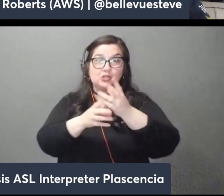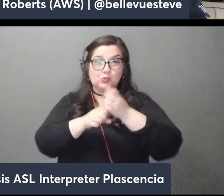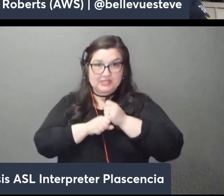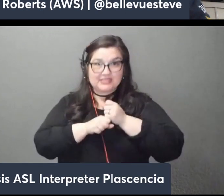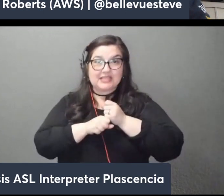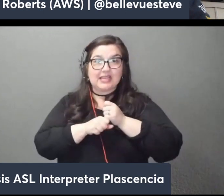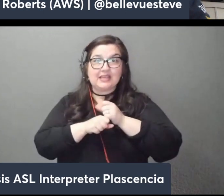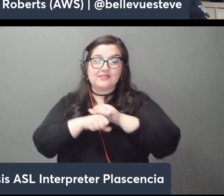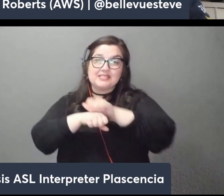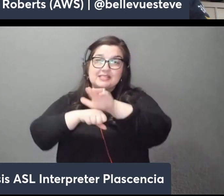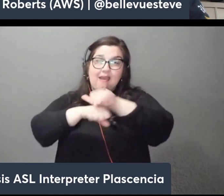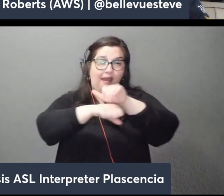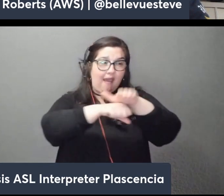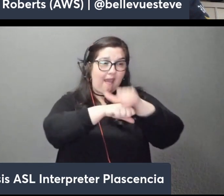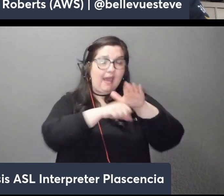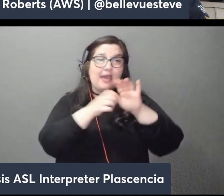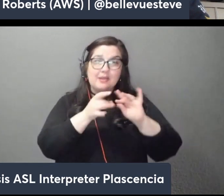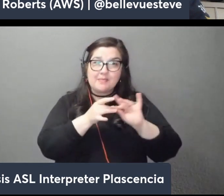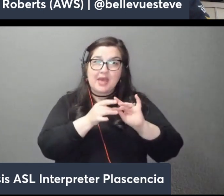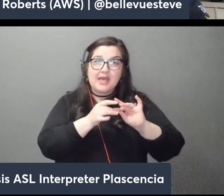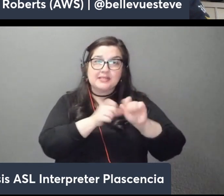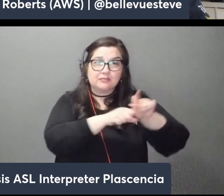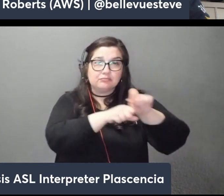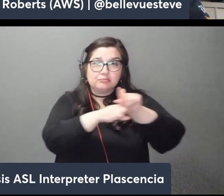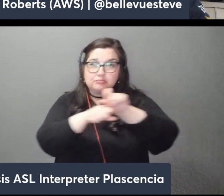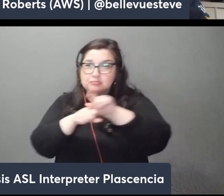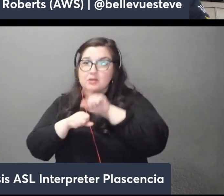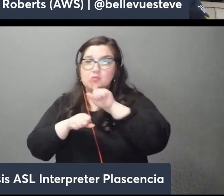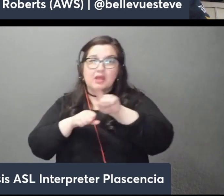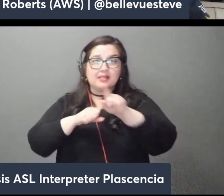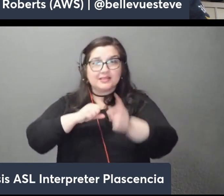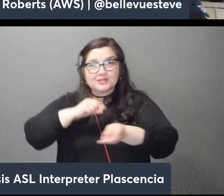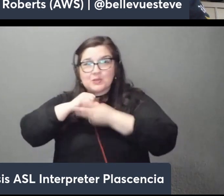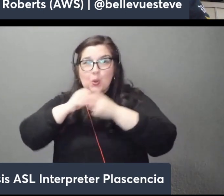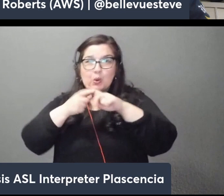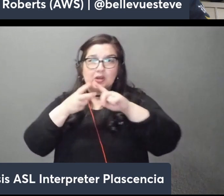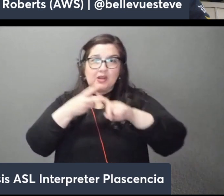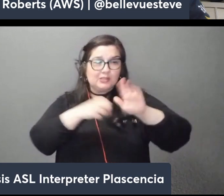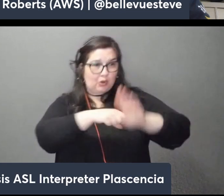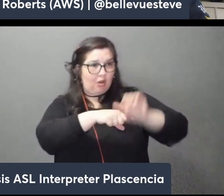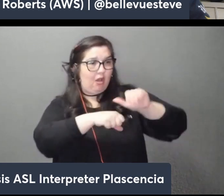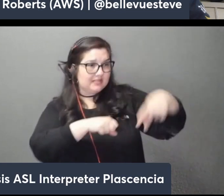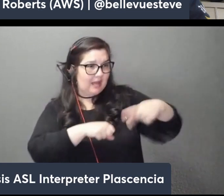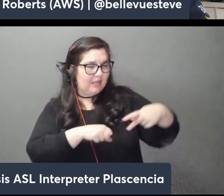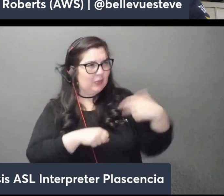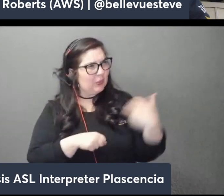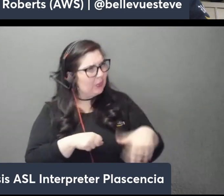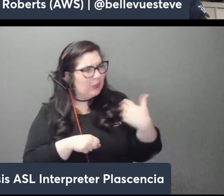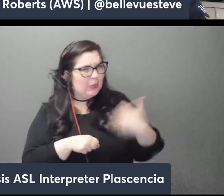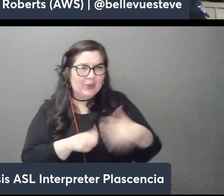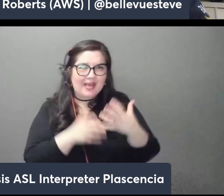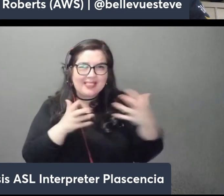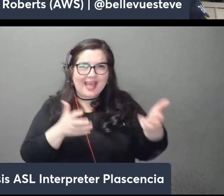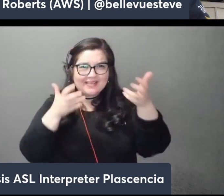out to players and does this, you know, storage, calls lambda, et cetera. So that's quite a bit of heavy lifting that it's doing.